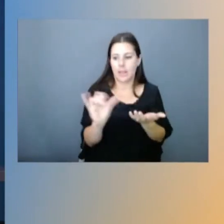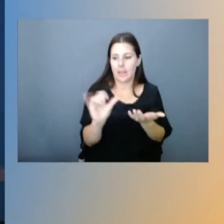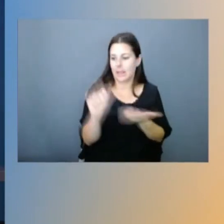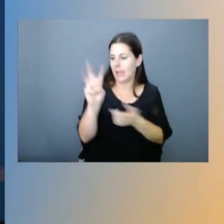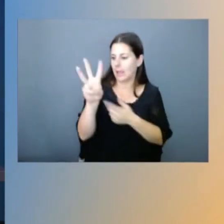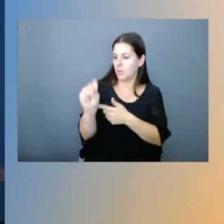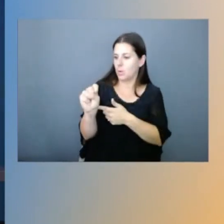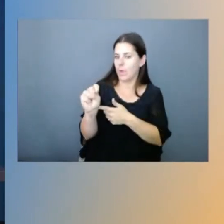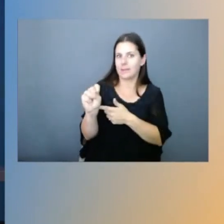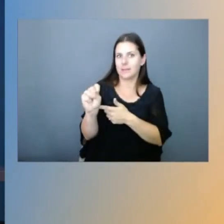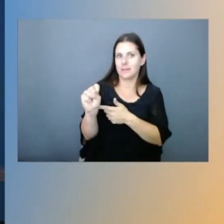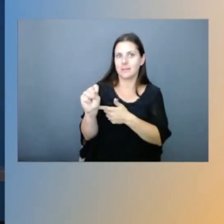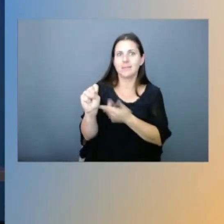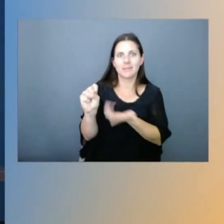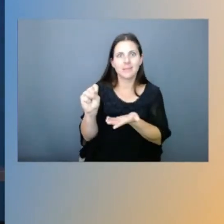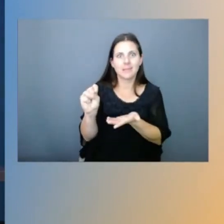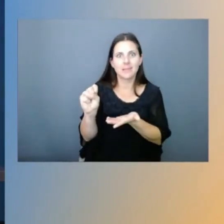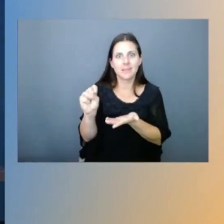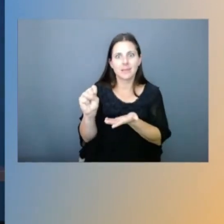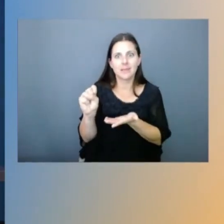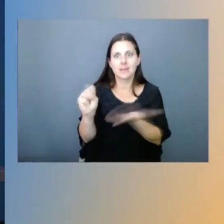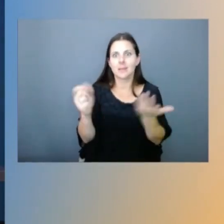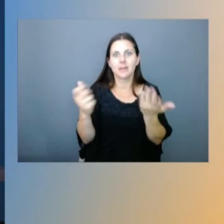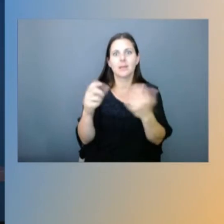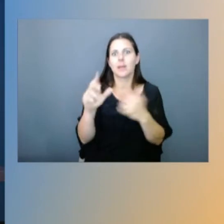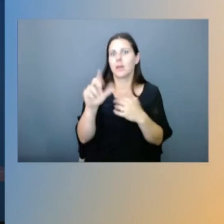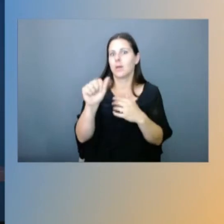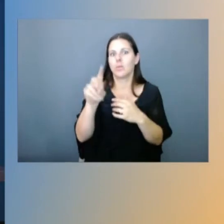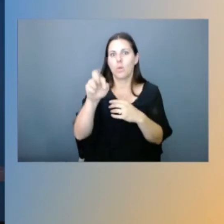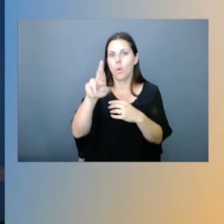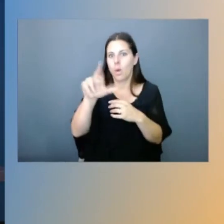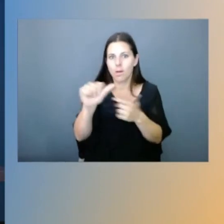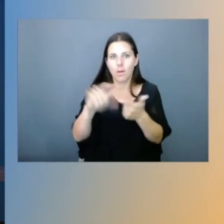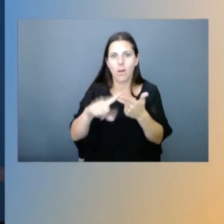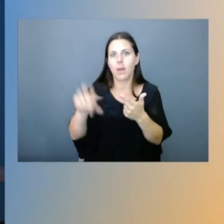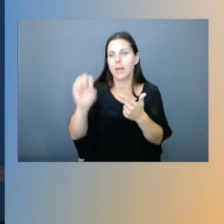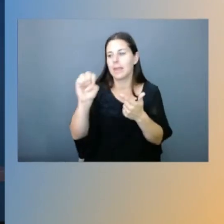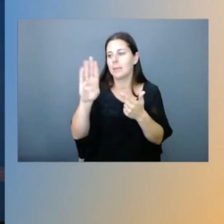Think about DynamoDB, Aurora, EBS, Redshift, all of these,